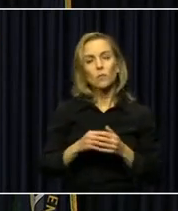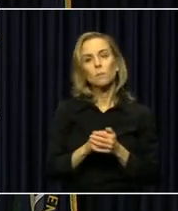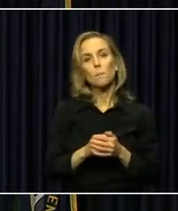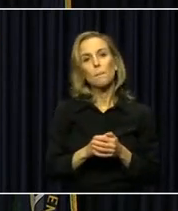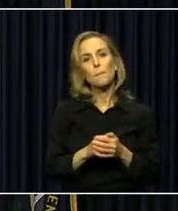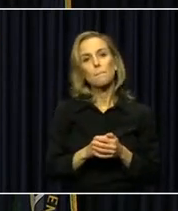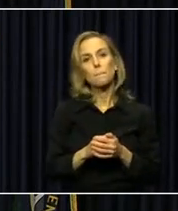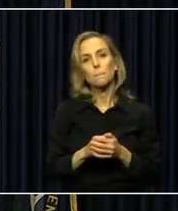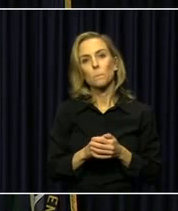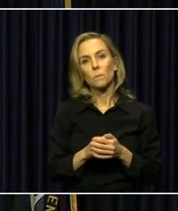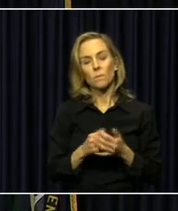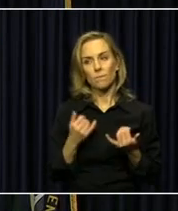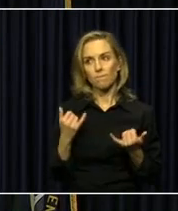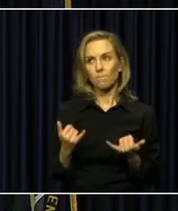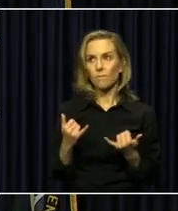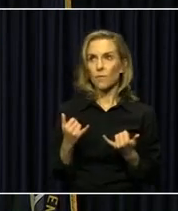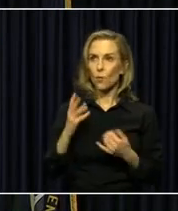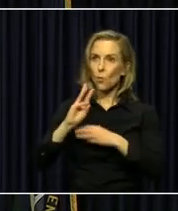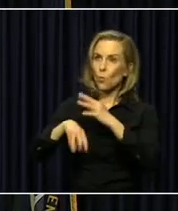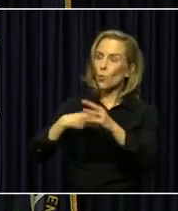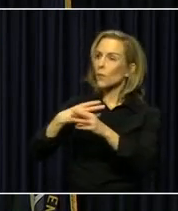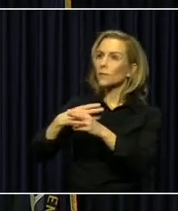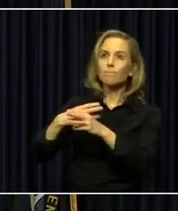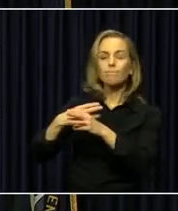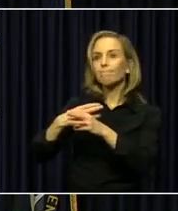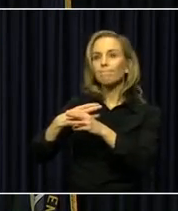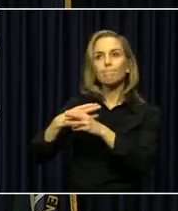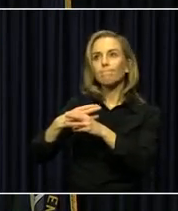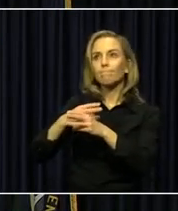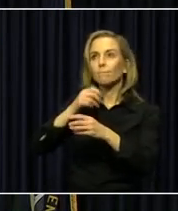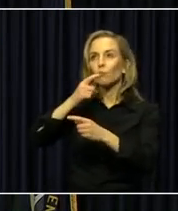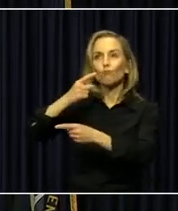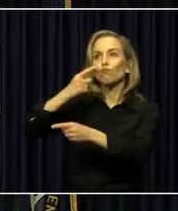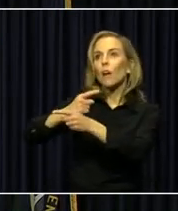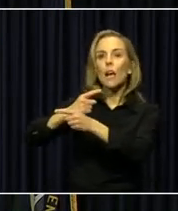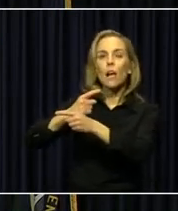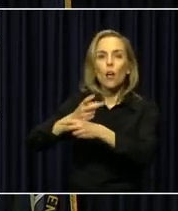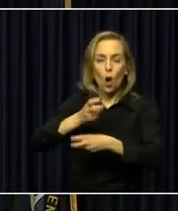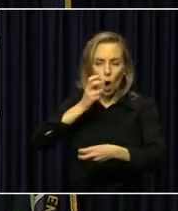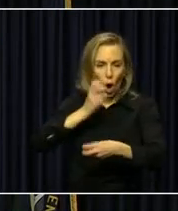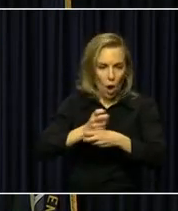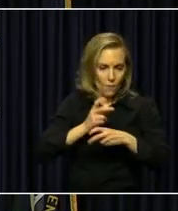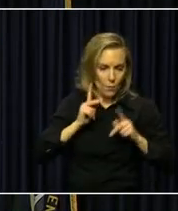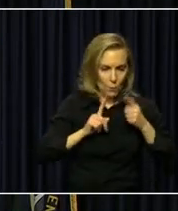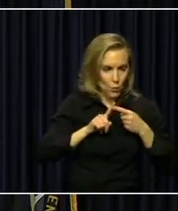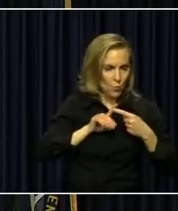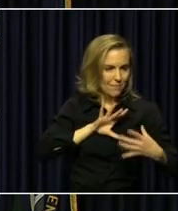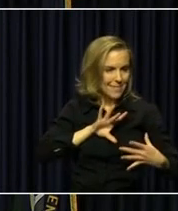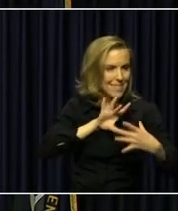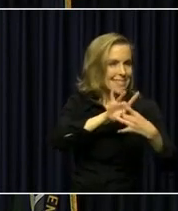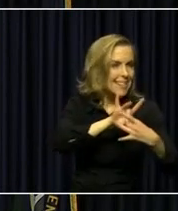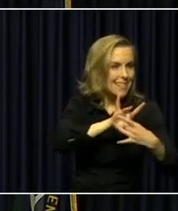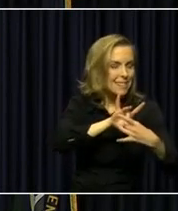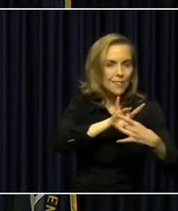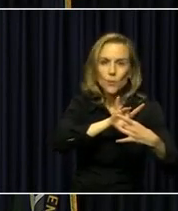TYPICALLY HAVE TO BE SYMPTOMATIC OR POTENTIALLY EXPOSED TO GET THE TESTING. SIX IN BUTLER.